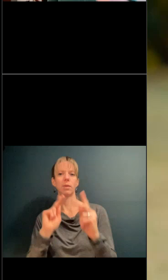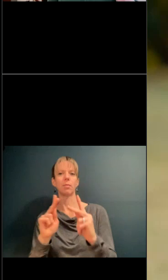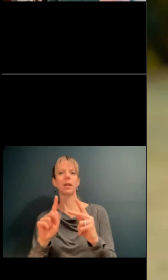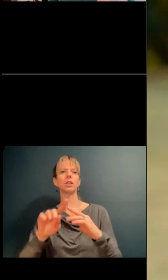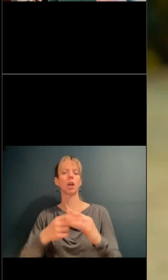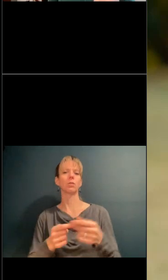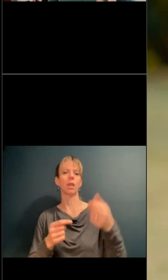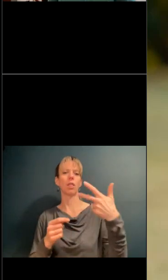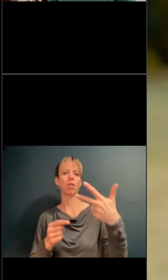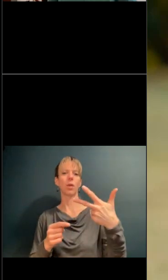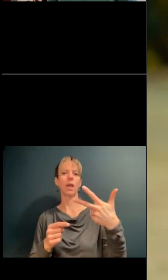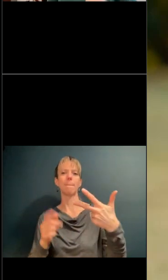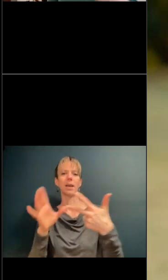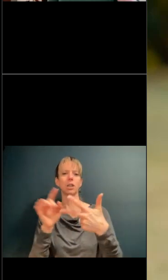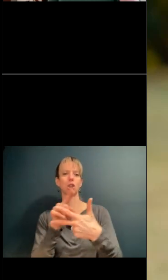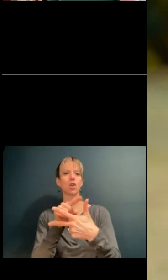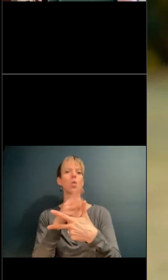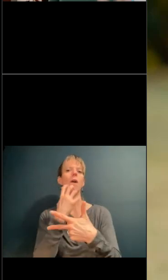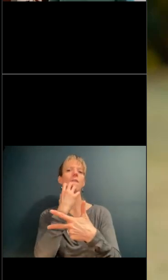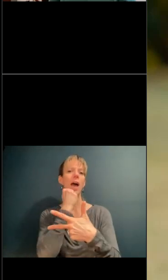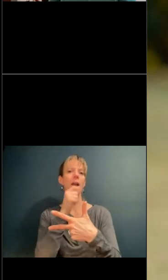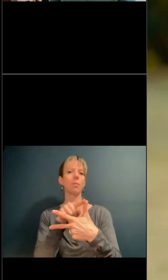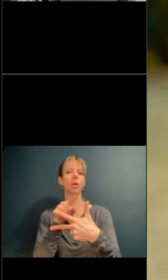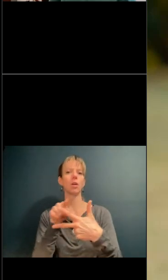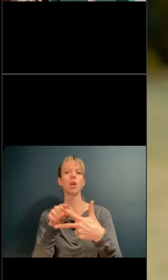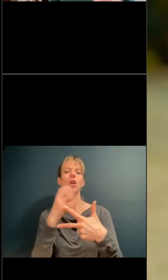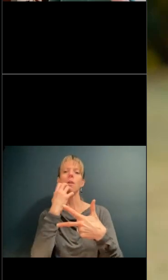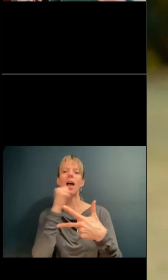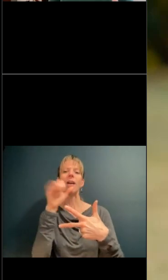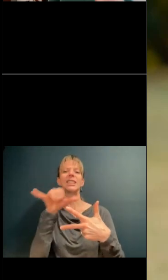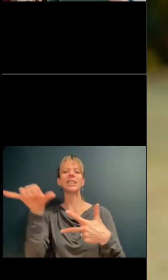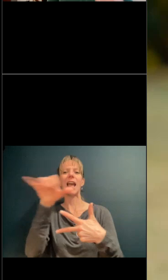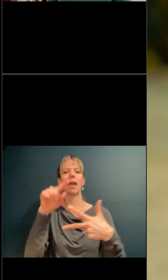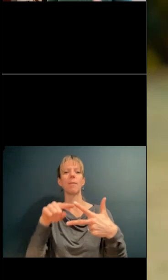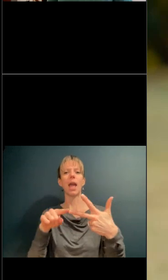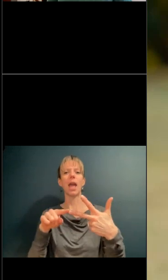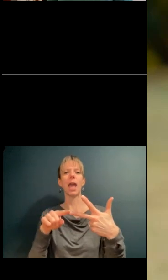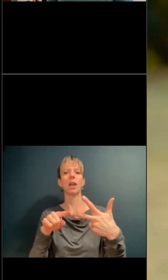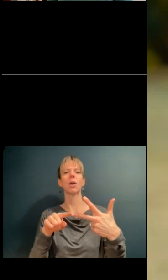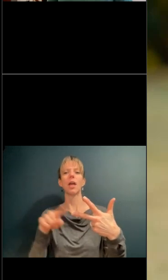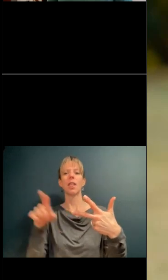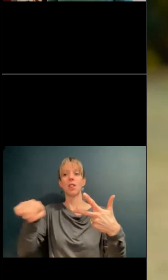You are valuable, you are as valuable as any other person, and you are loved by those around you.